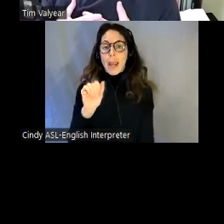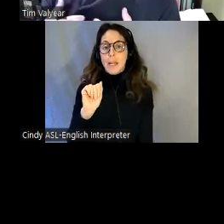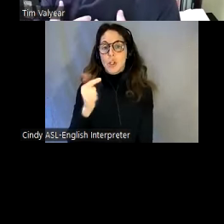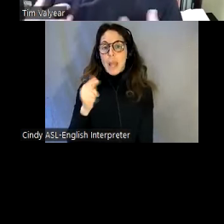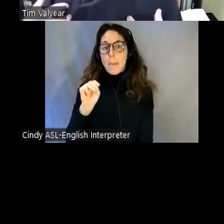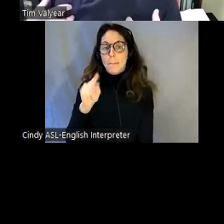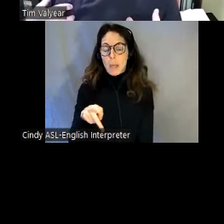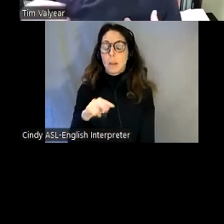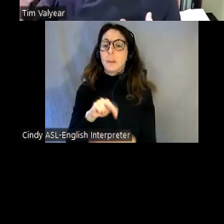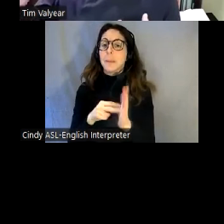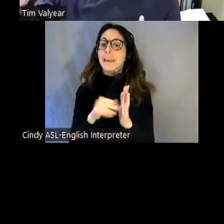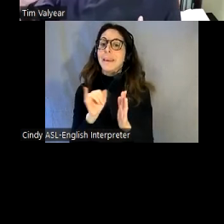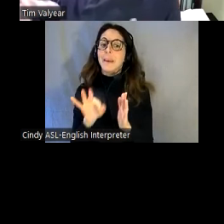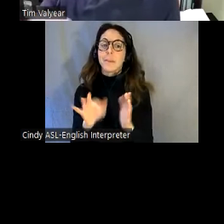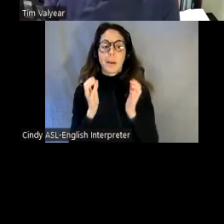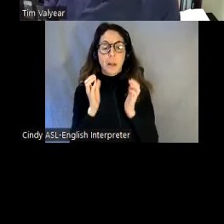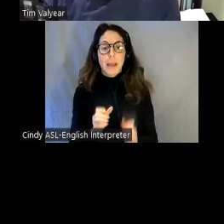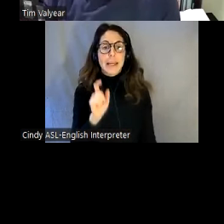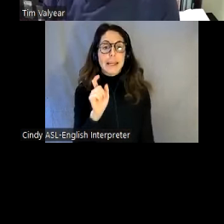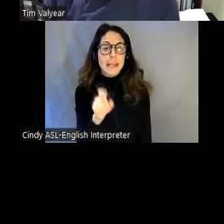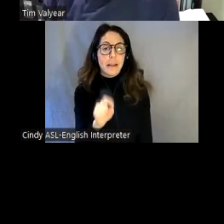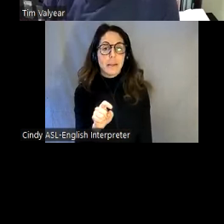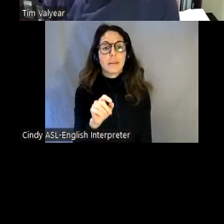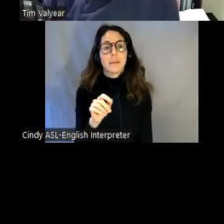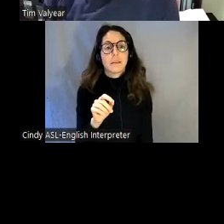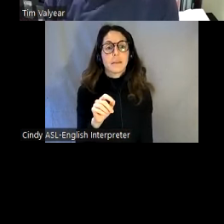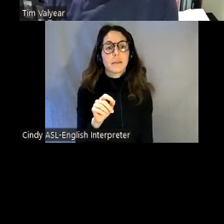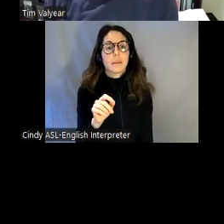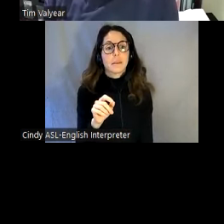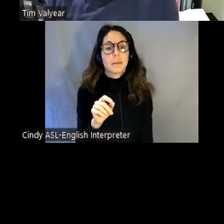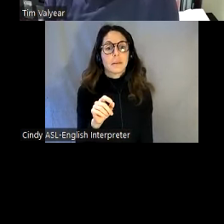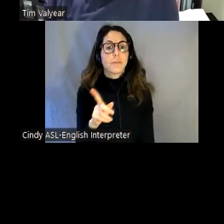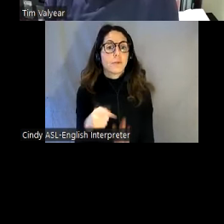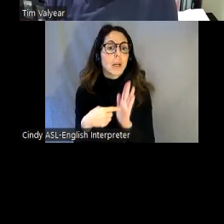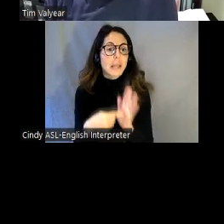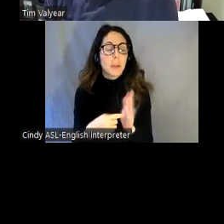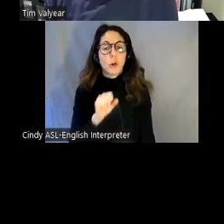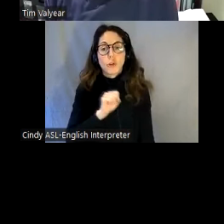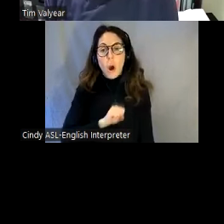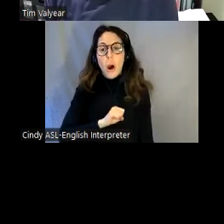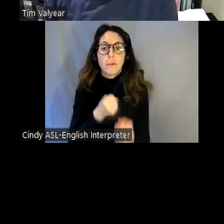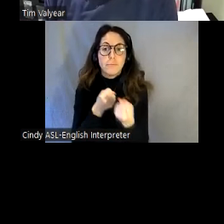slide. Manual ventilation is if you're doing bag mask valving. If you have a client THO needs